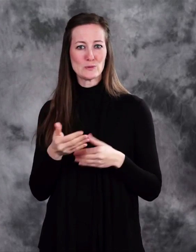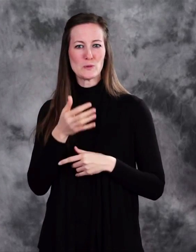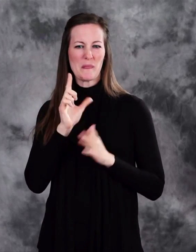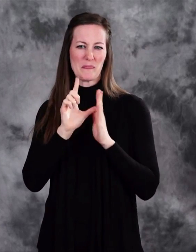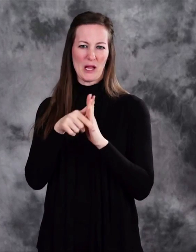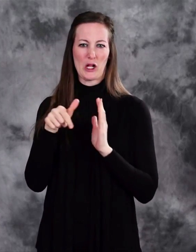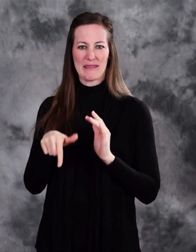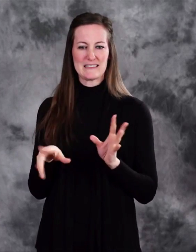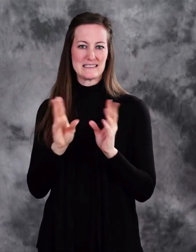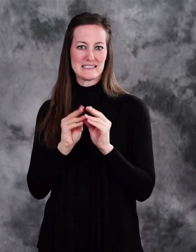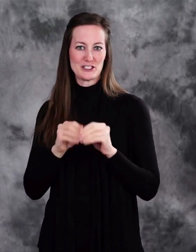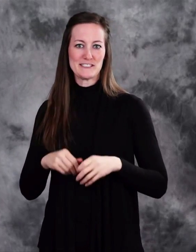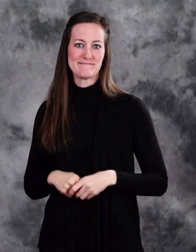introduced later this session.